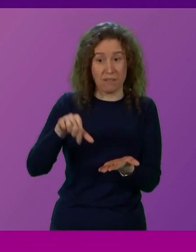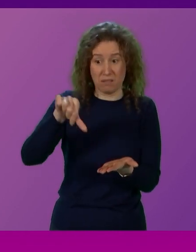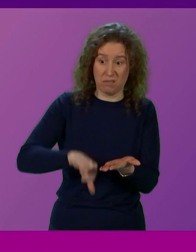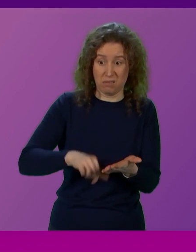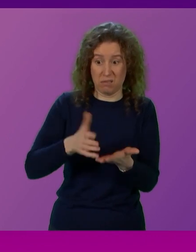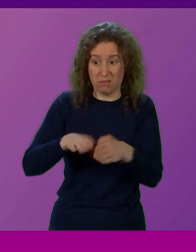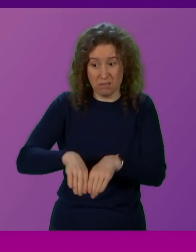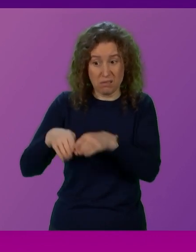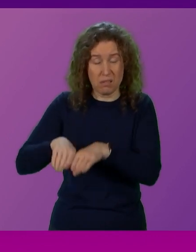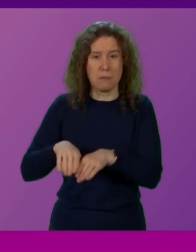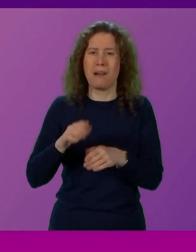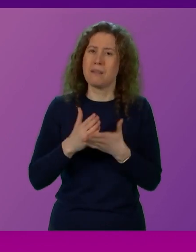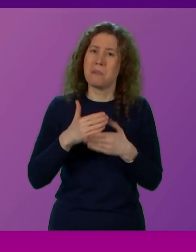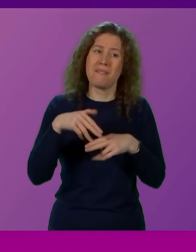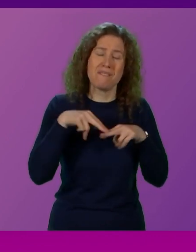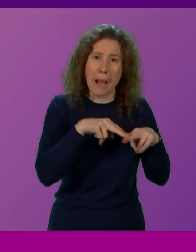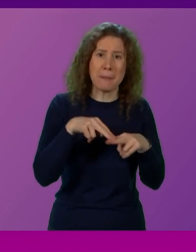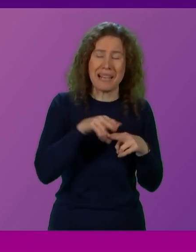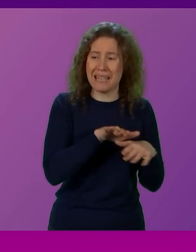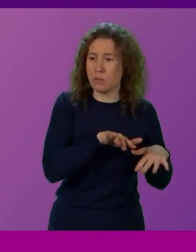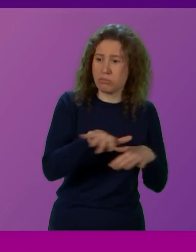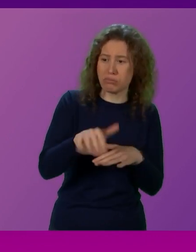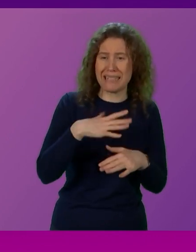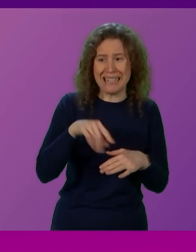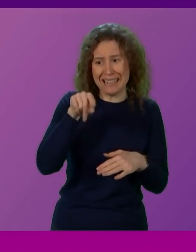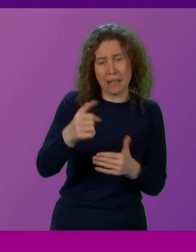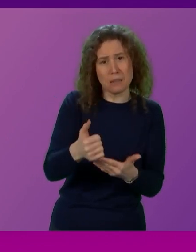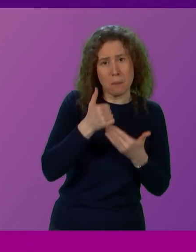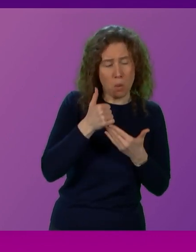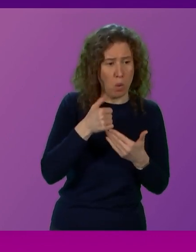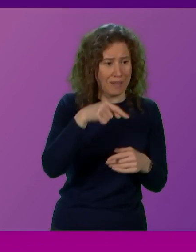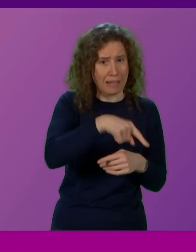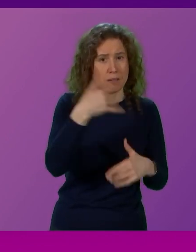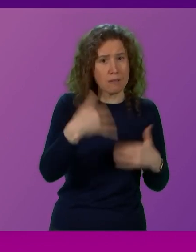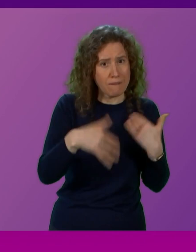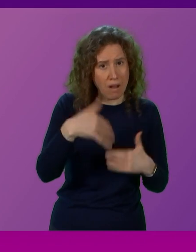the families depending on them for support and help, particularly during the cost of